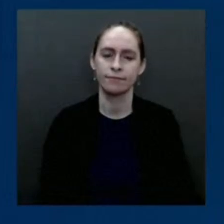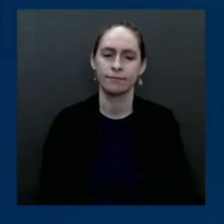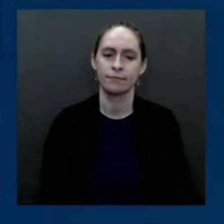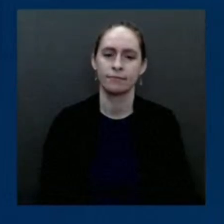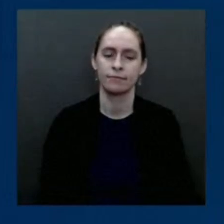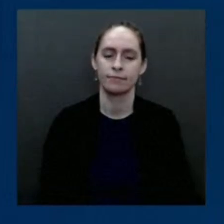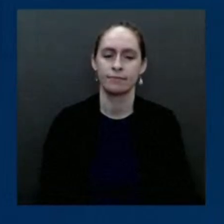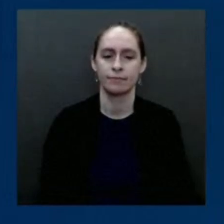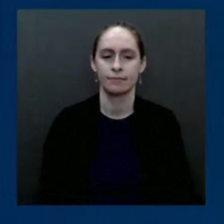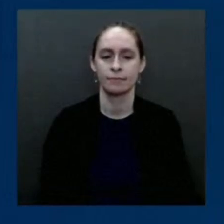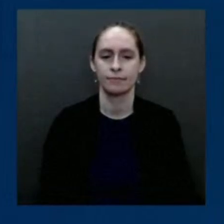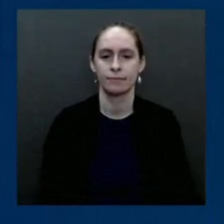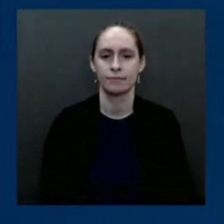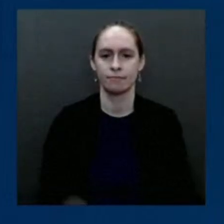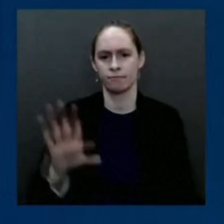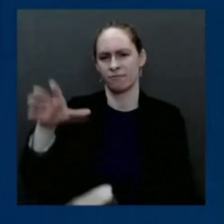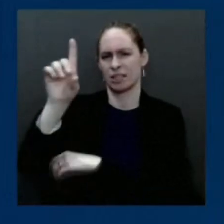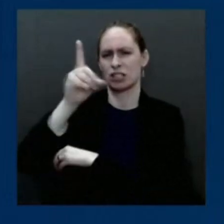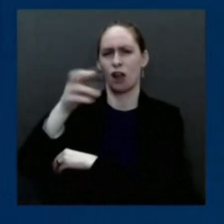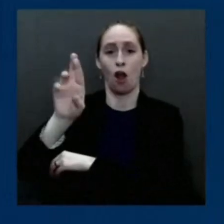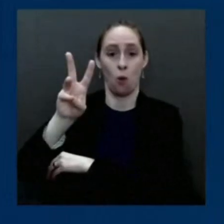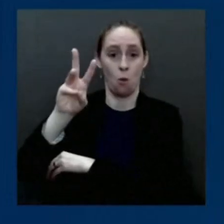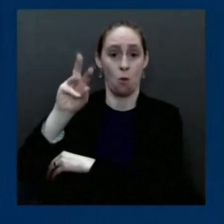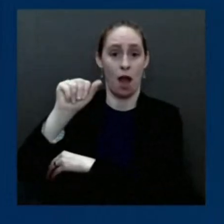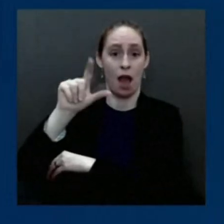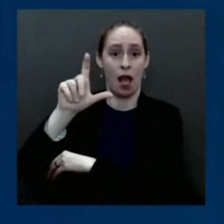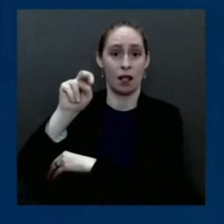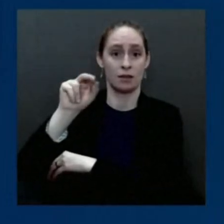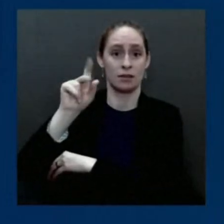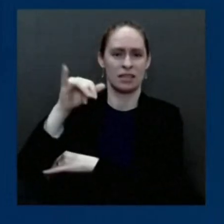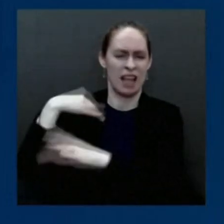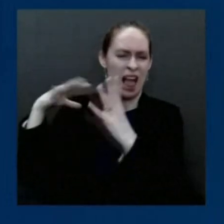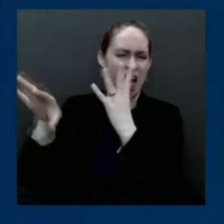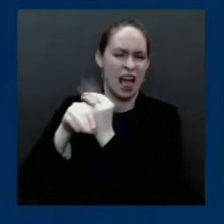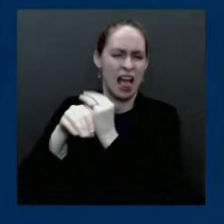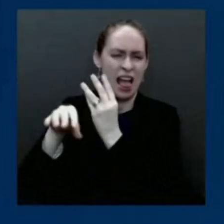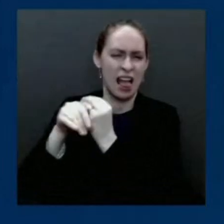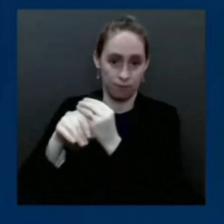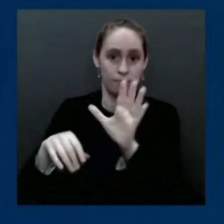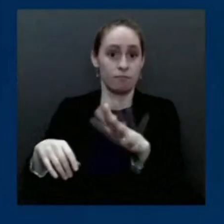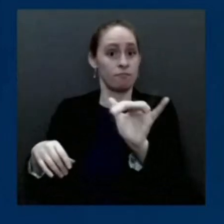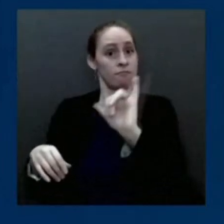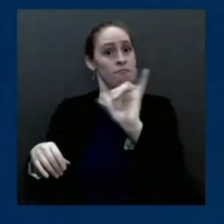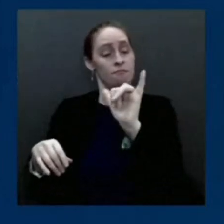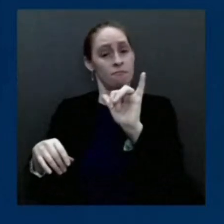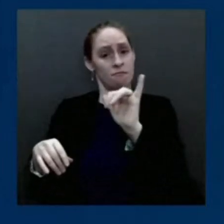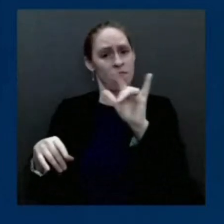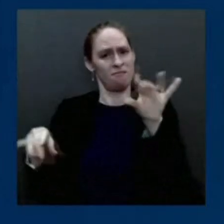IMPORTANT USE OF THIS TEST. IF I MIGHT ADD ANOTHER